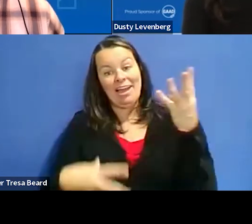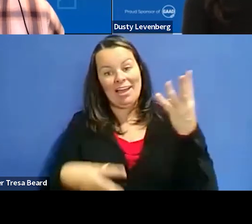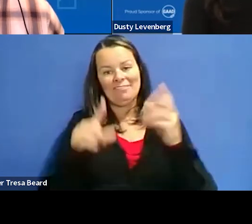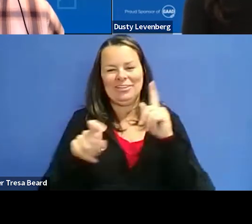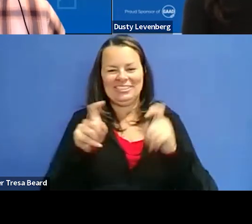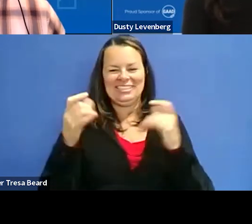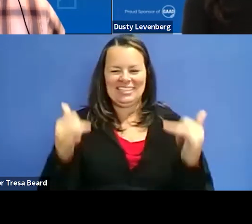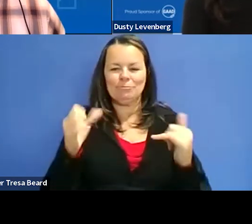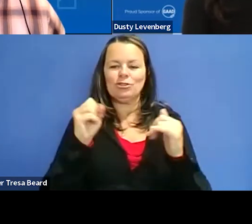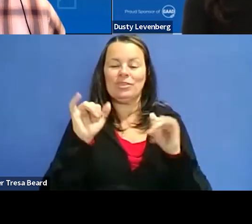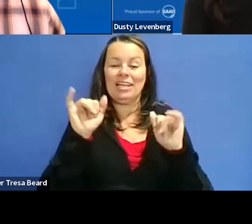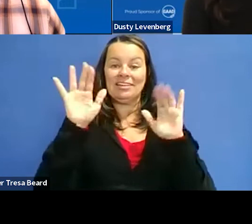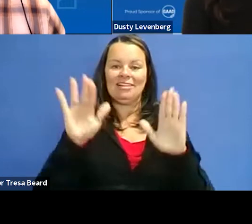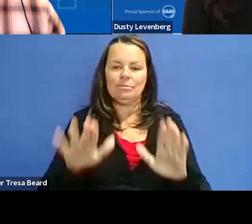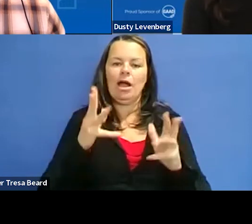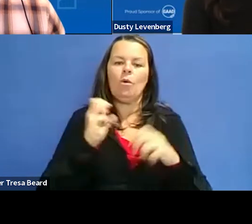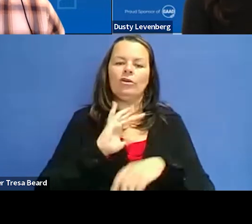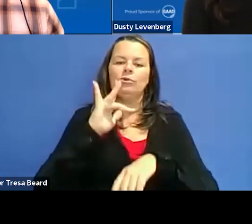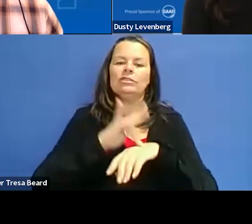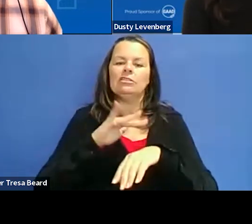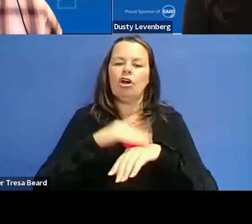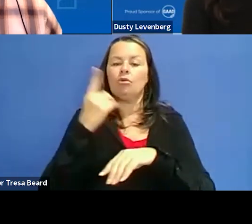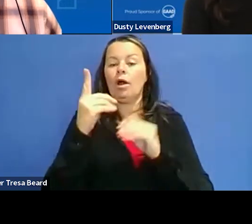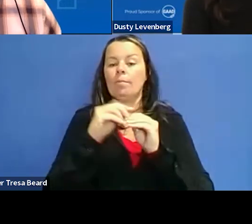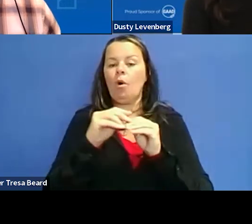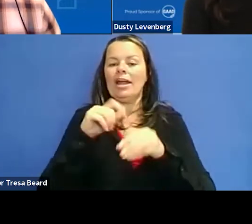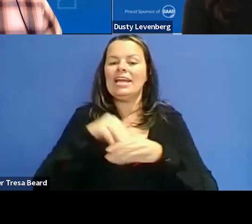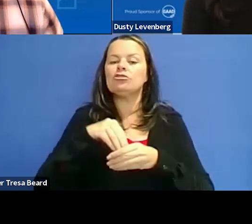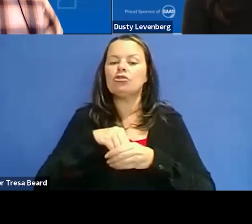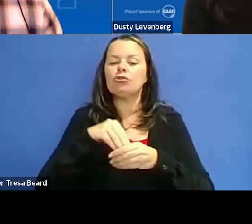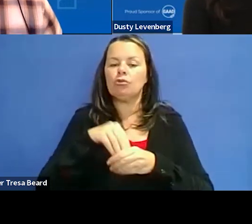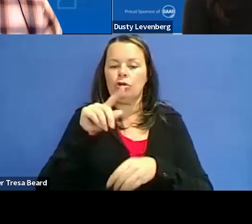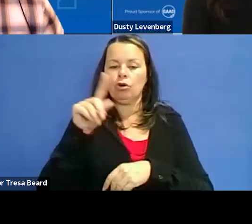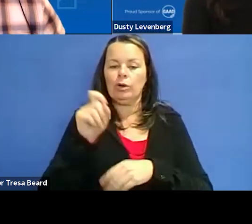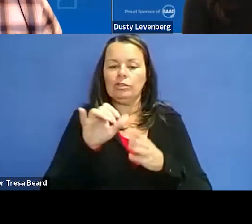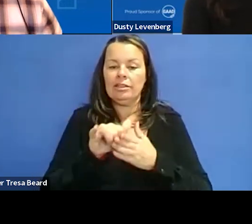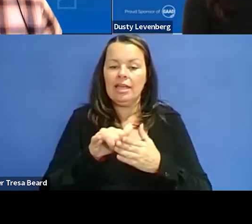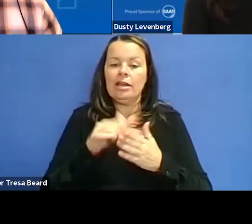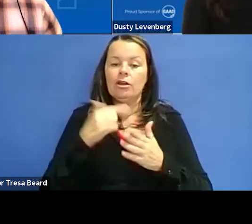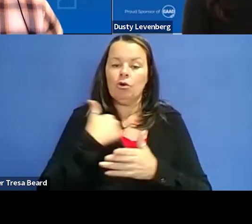I would like to touch on one more internal question that we came up with before reaching the audience.